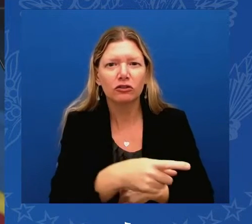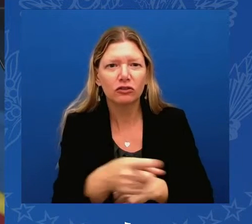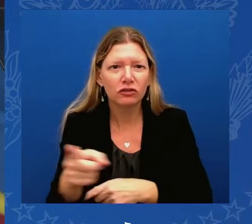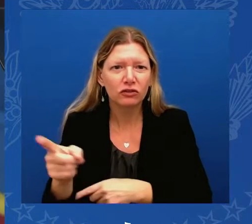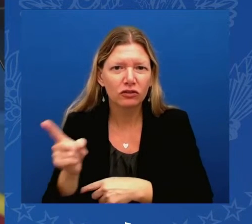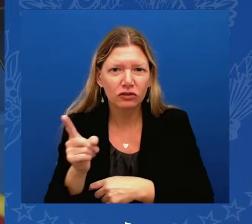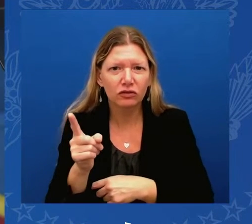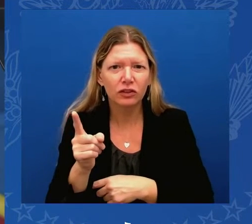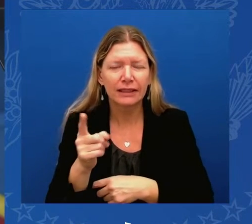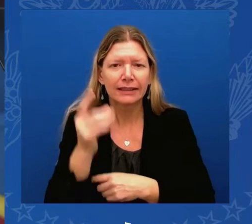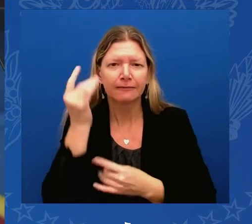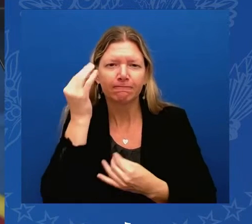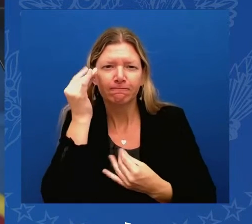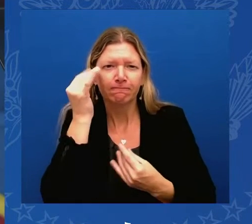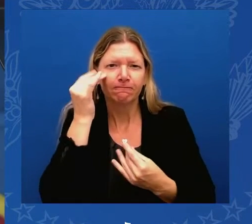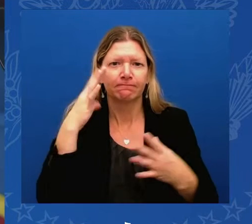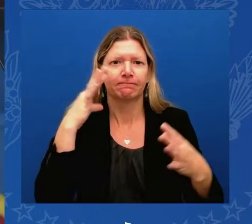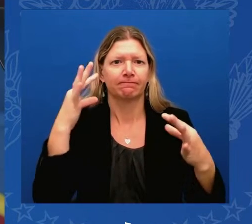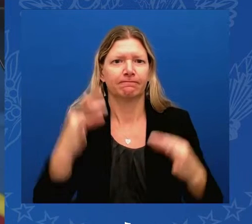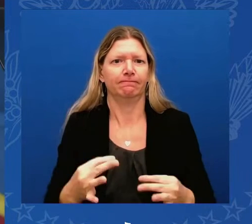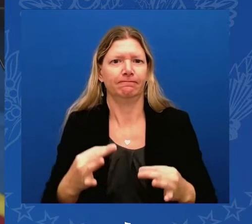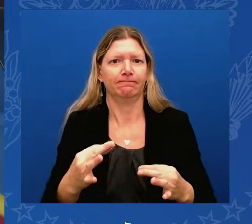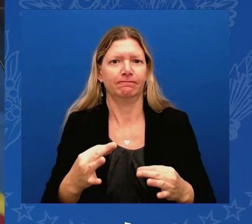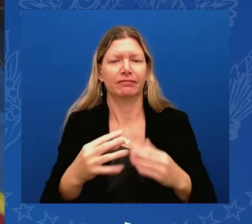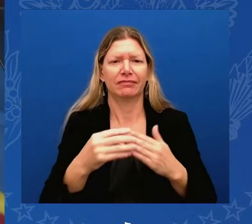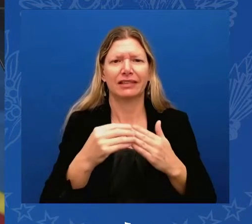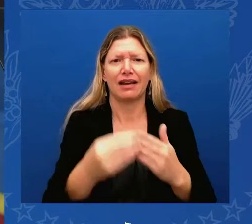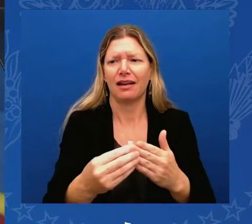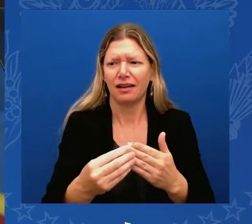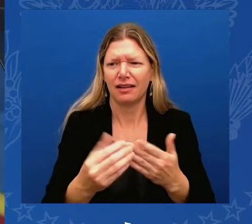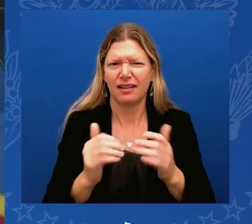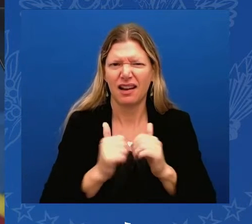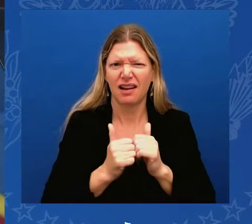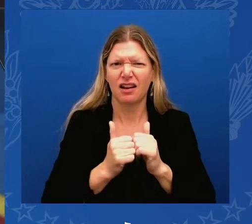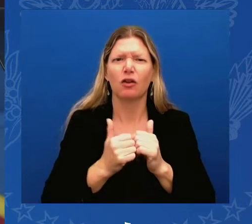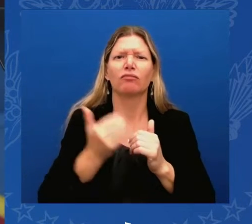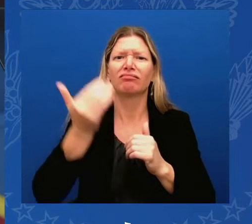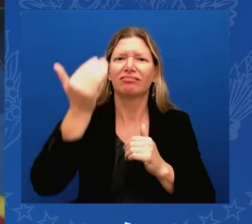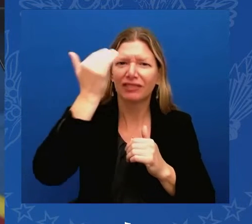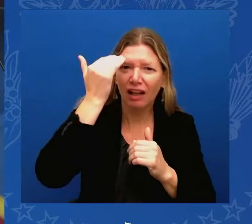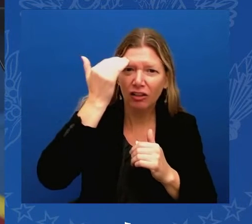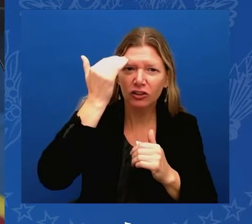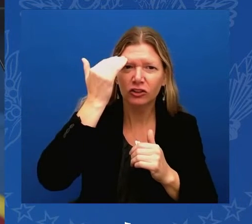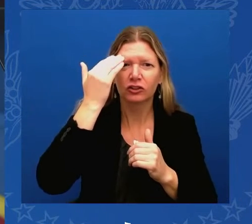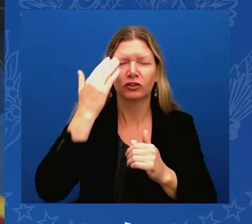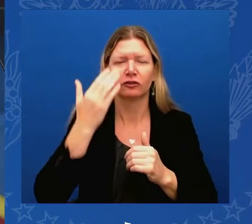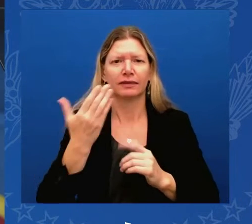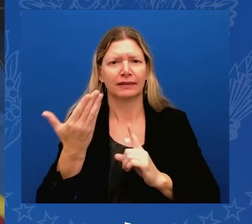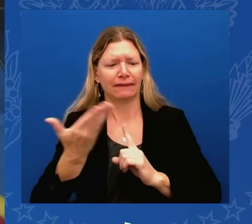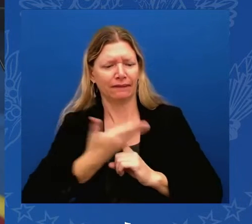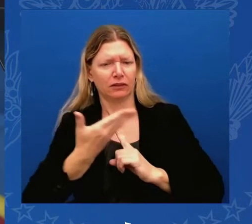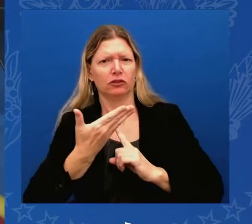And the desire to know what freedom is, what it can be is the heart and soul of why this college